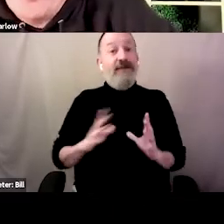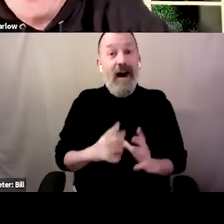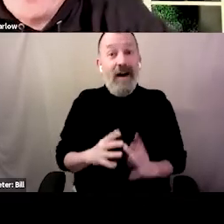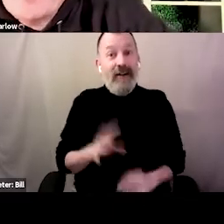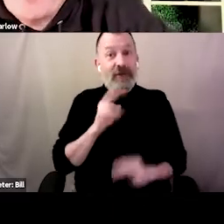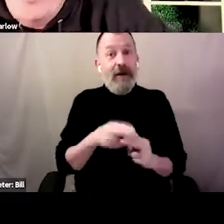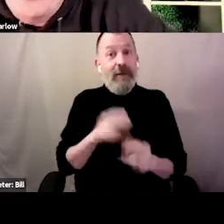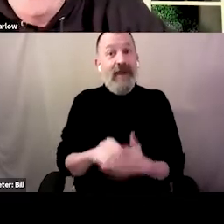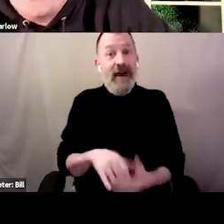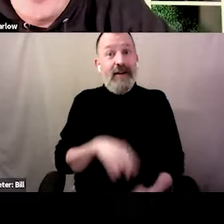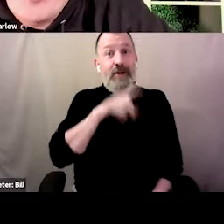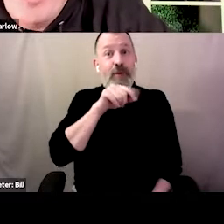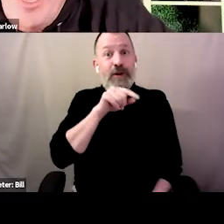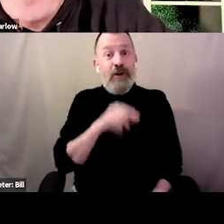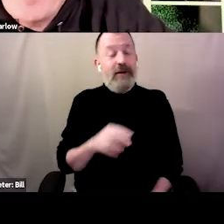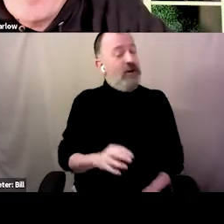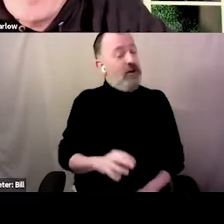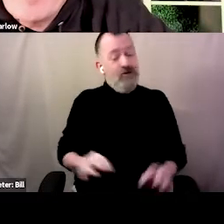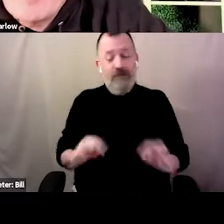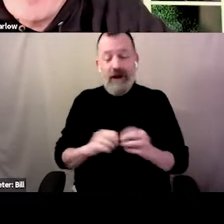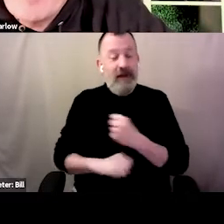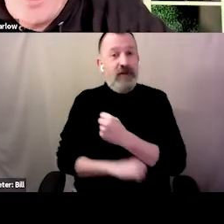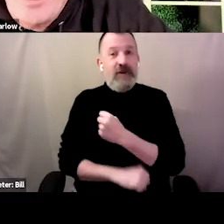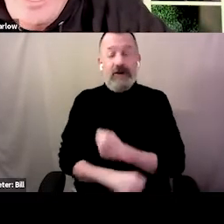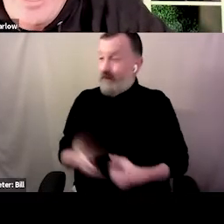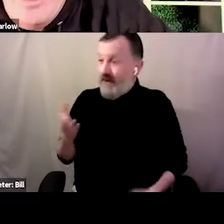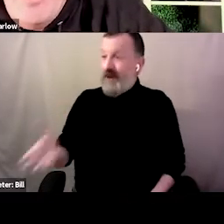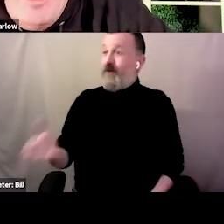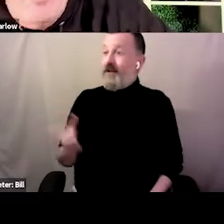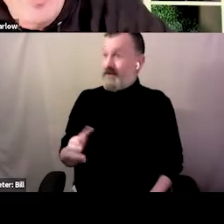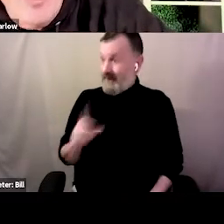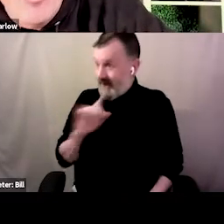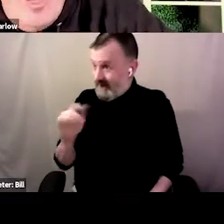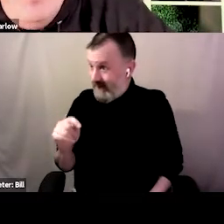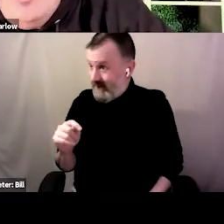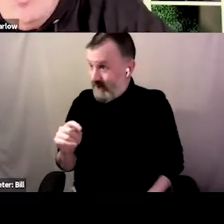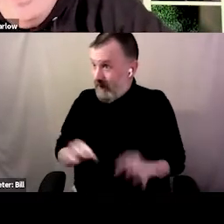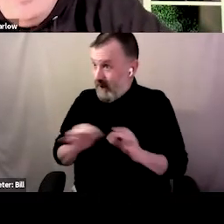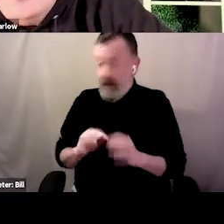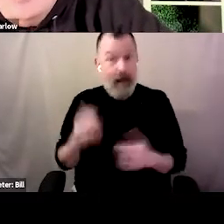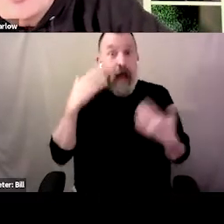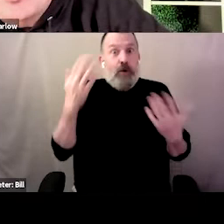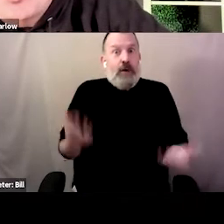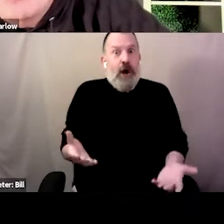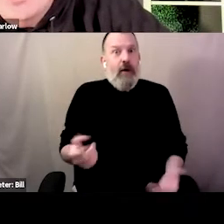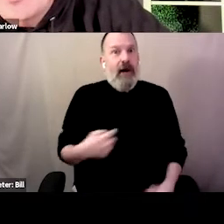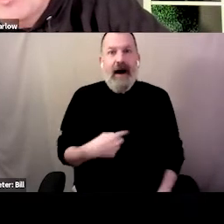Rick Mislan: Critical Infrastructure. Yes. Yeah. Rick Mislan: Right. Is it CalebBarlow: I don't know. I mean, I want it. I say it's a social media tool